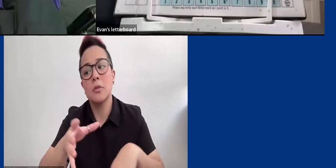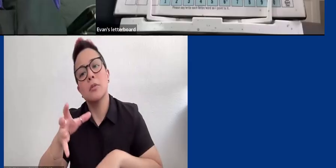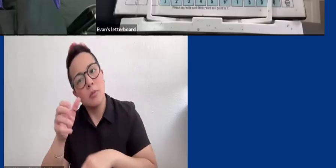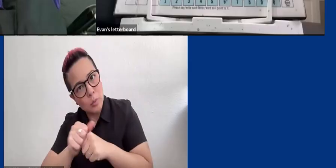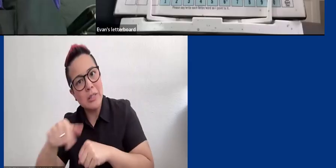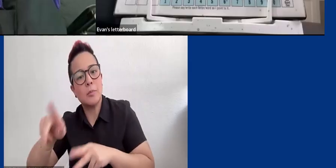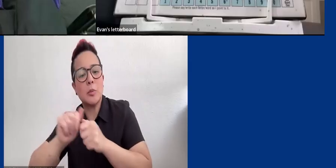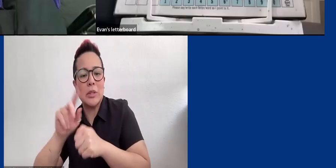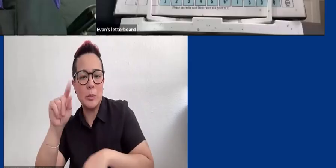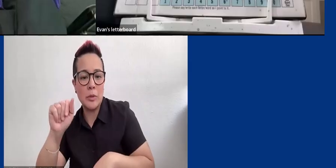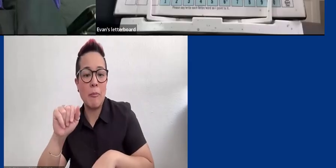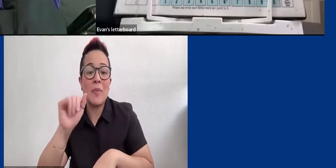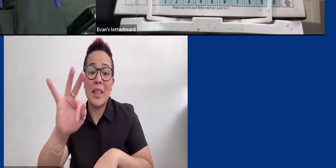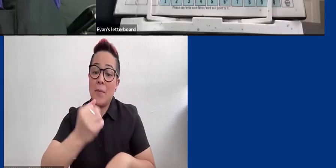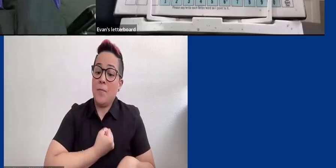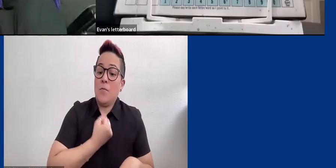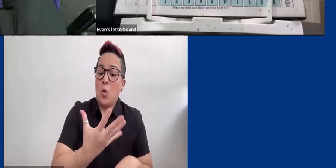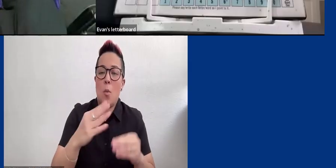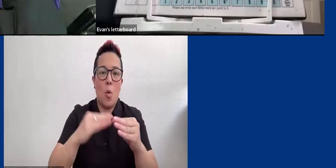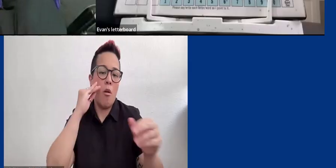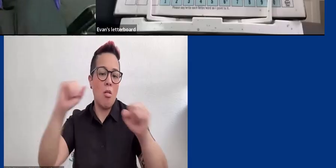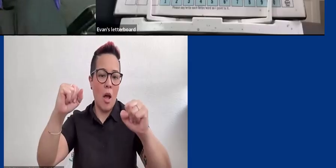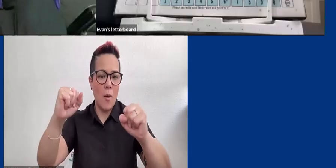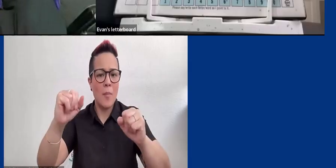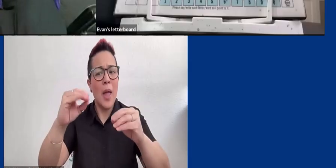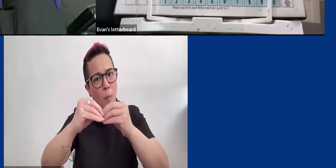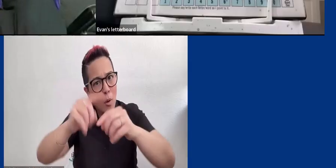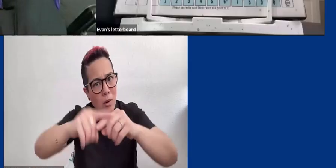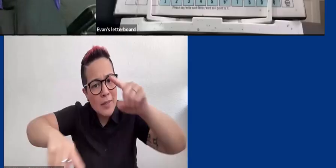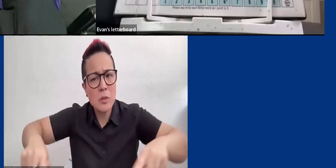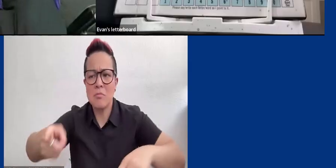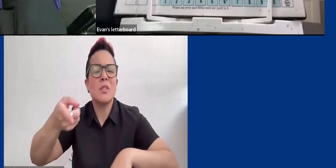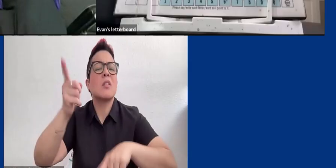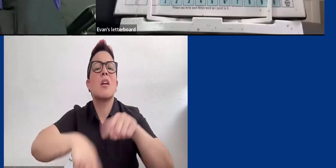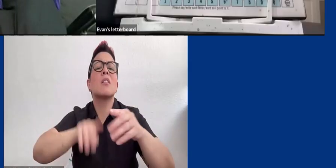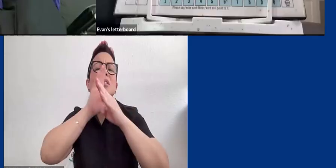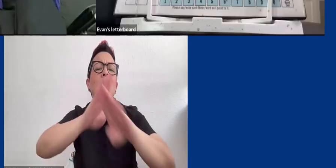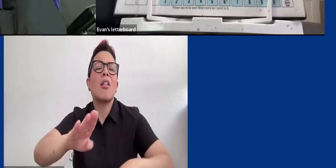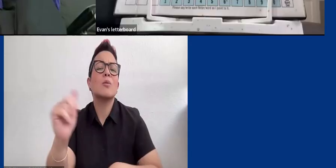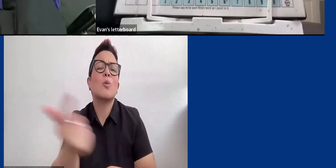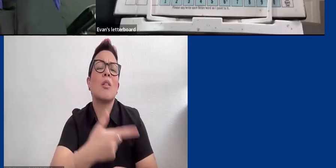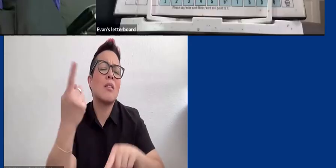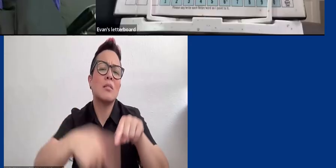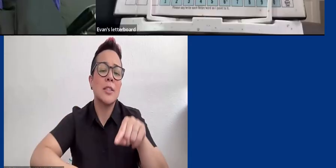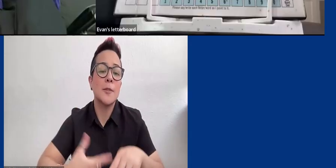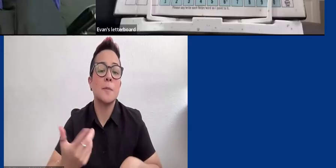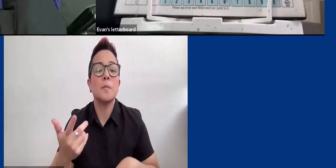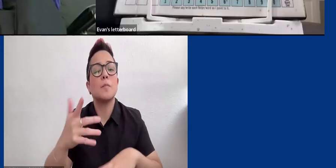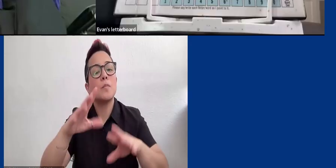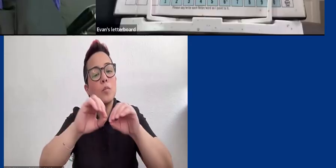and diverse enough, they cannot be silenced. Organizations, government agencies, and